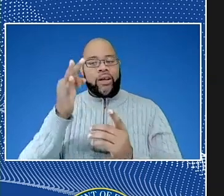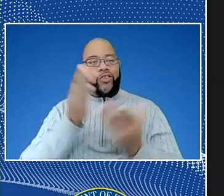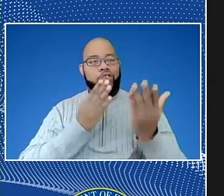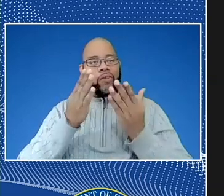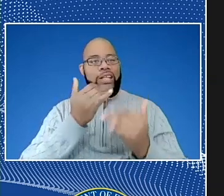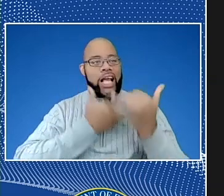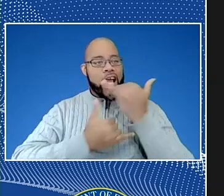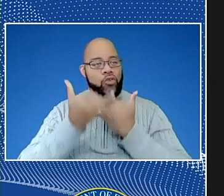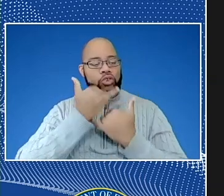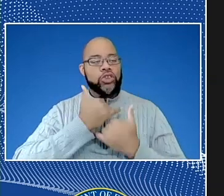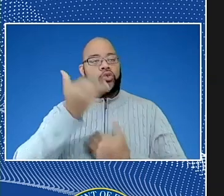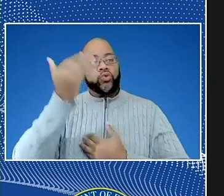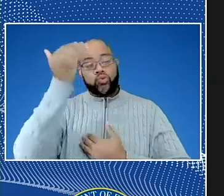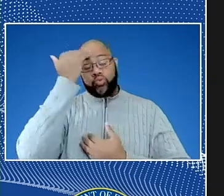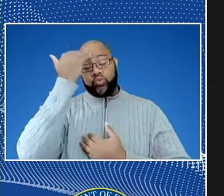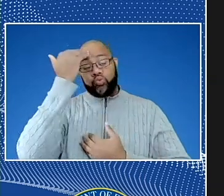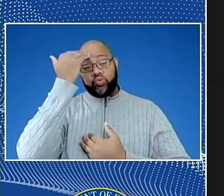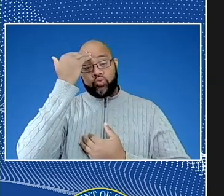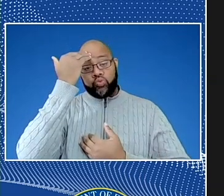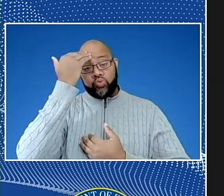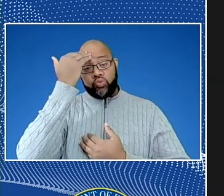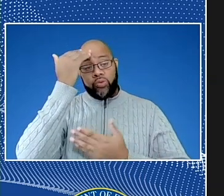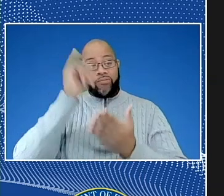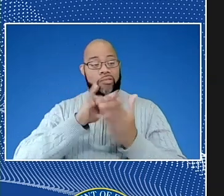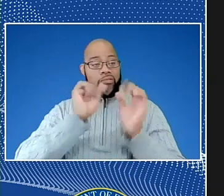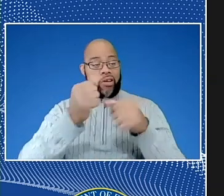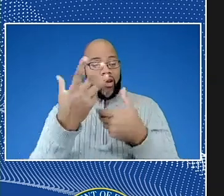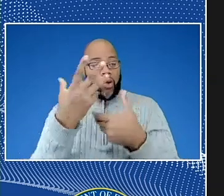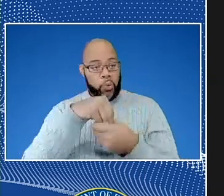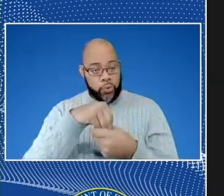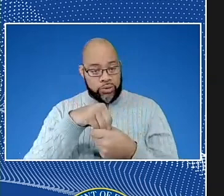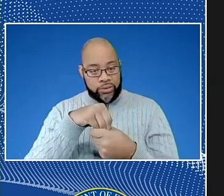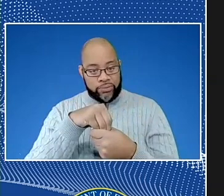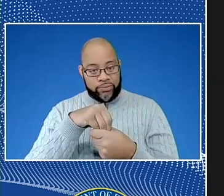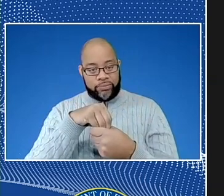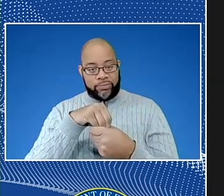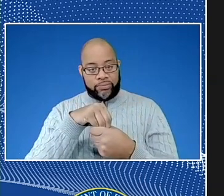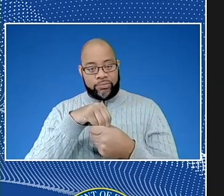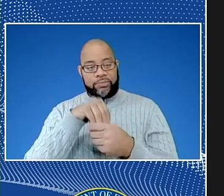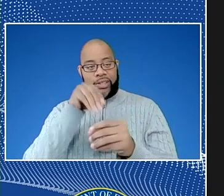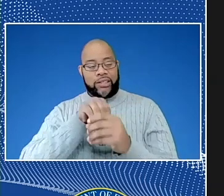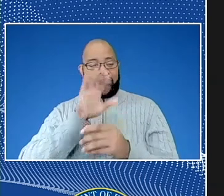can be included in their ask for a waiver